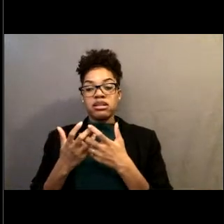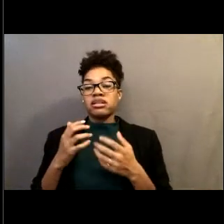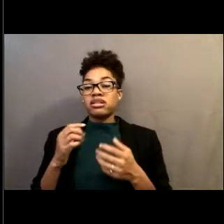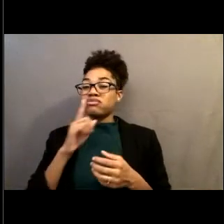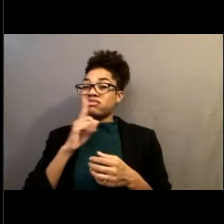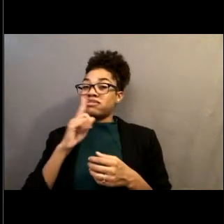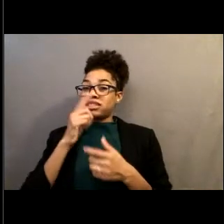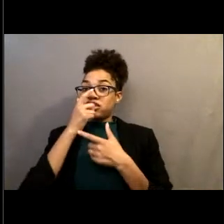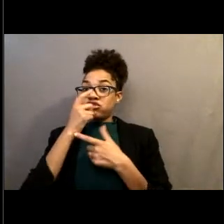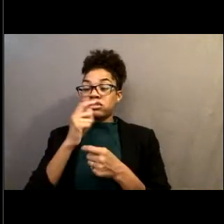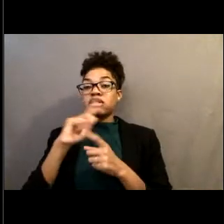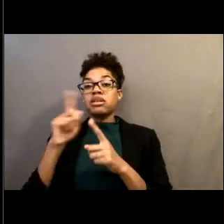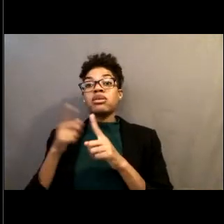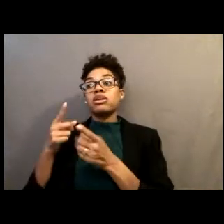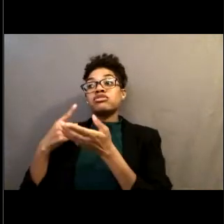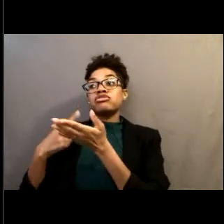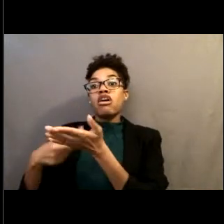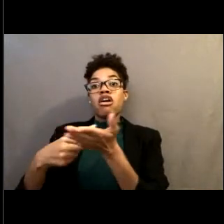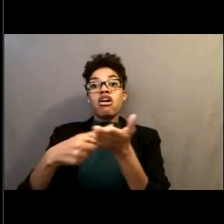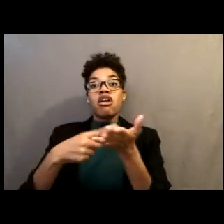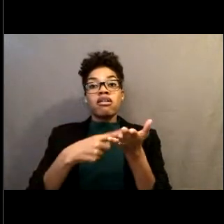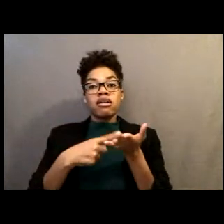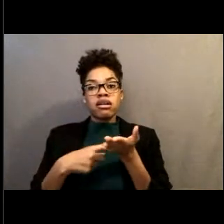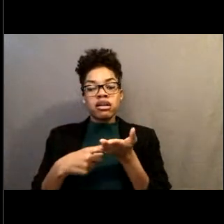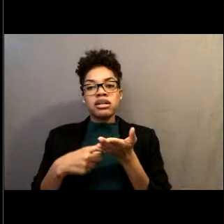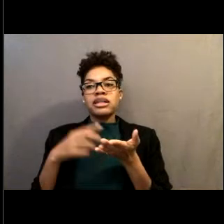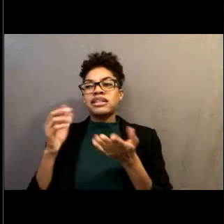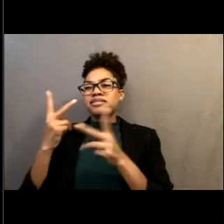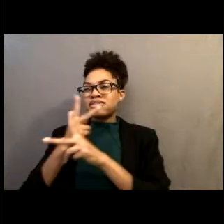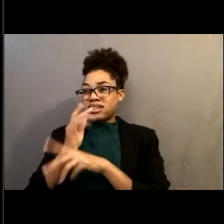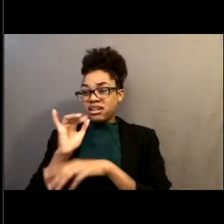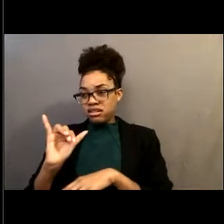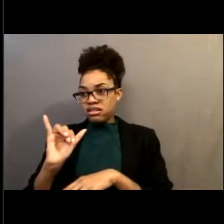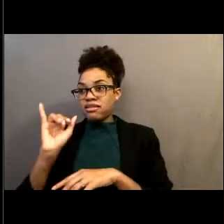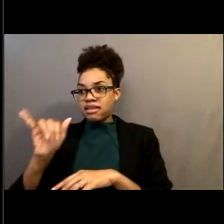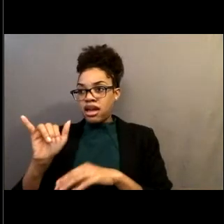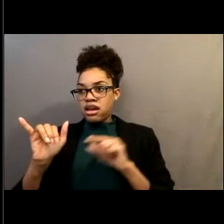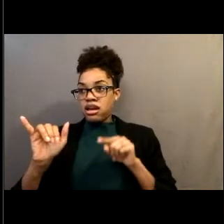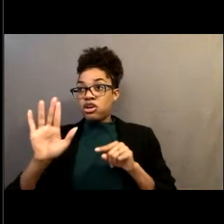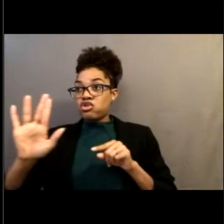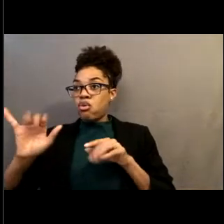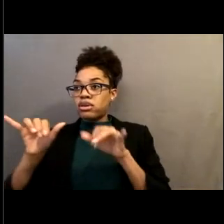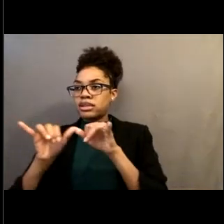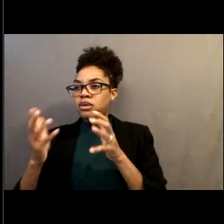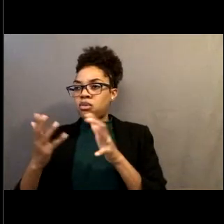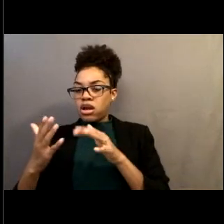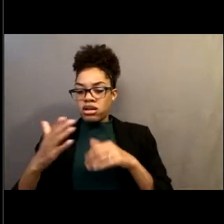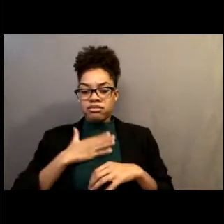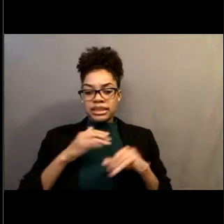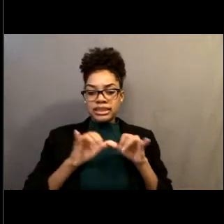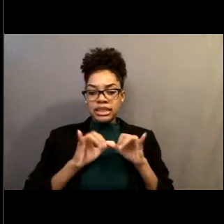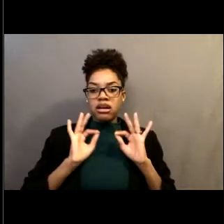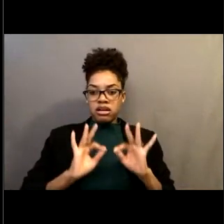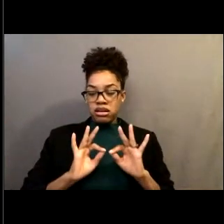So that when it does arrive, that it is properly it is all the holes line up and everything, all the connectors work and all that sort of stuff.